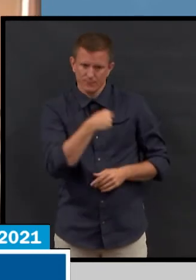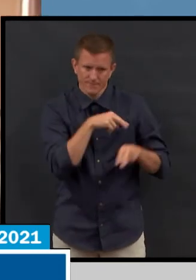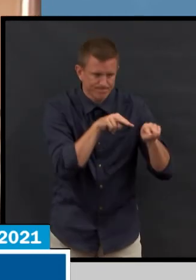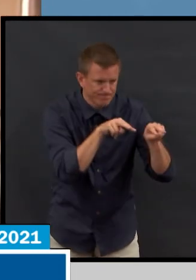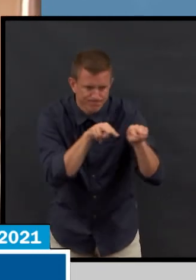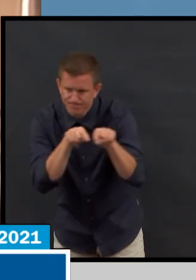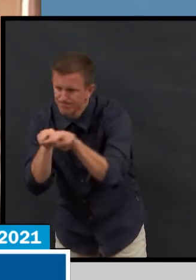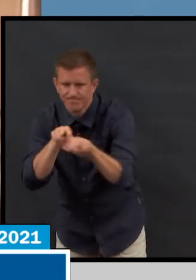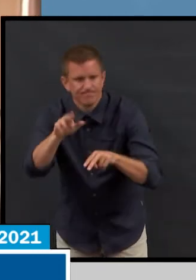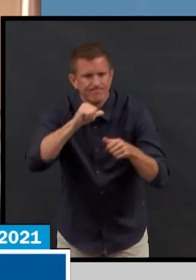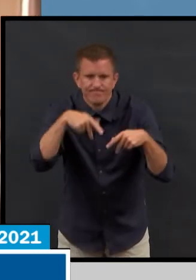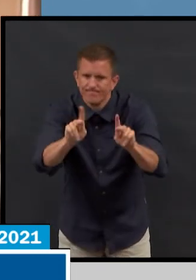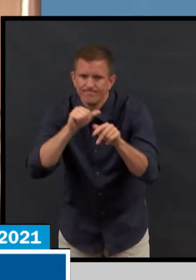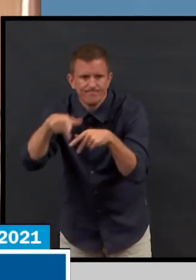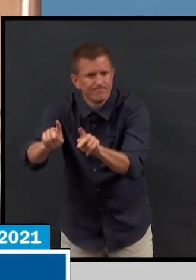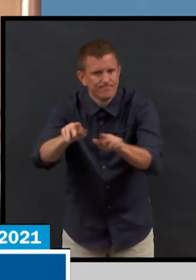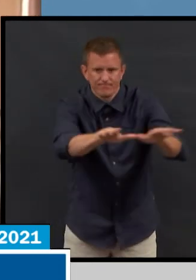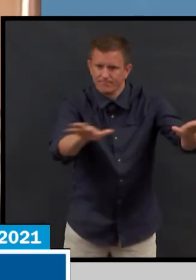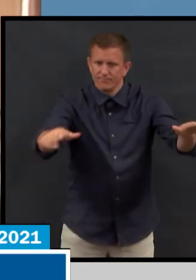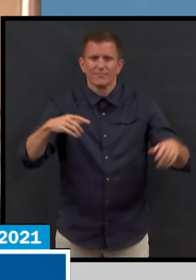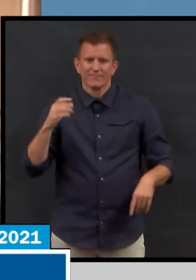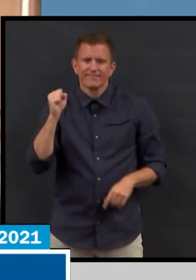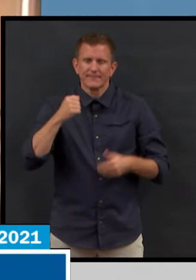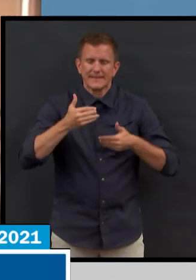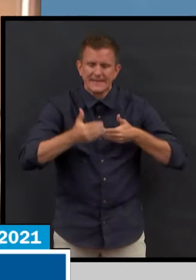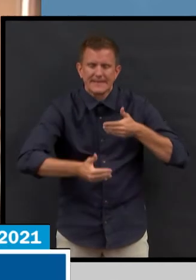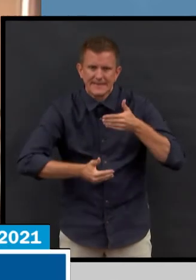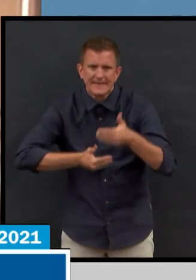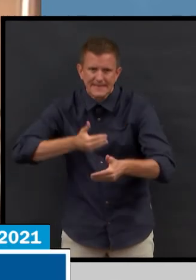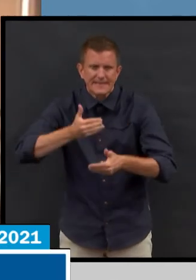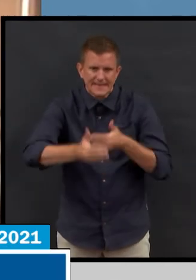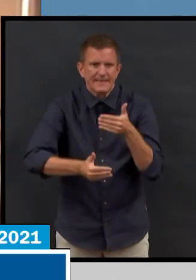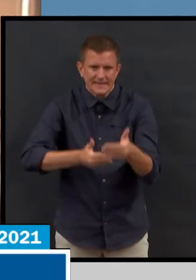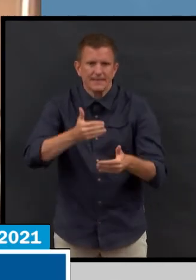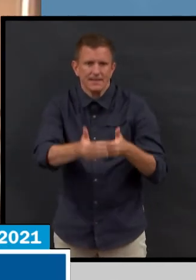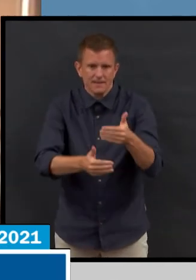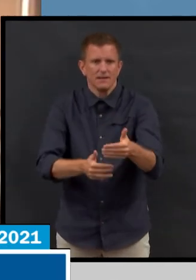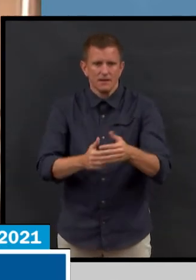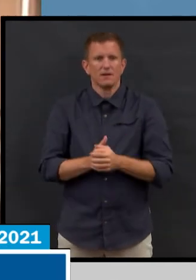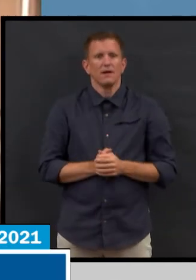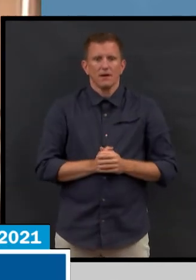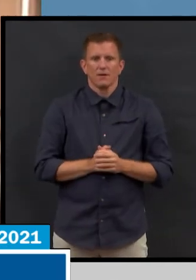step is providing outreach to folks trying to connect people trying to get voluntary